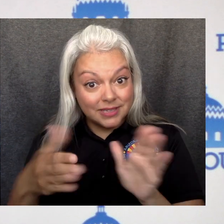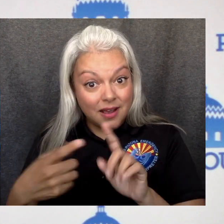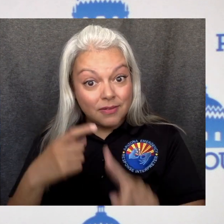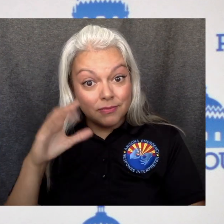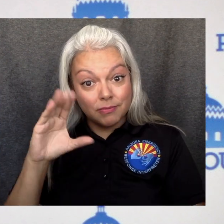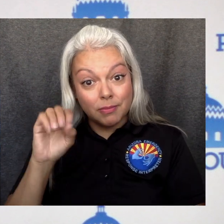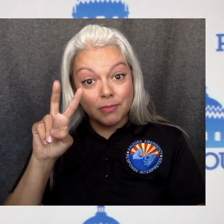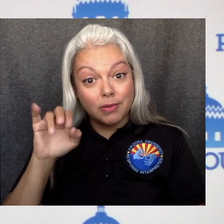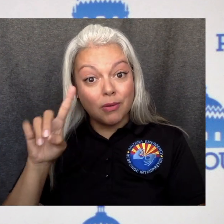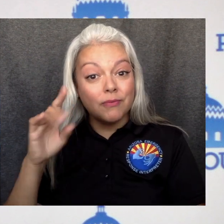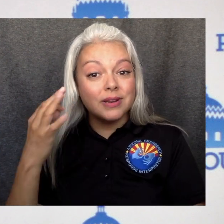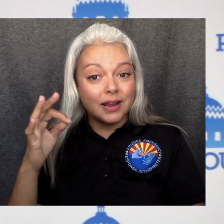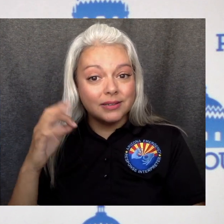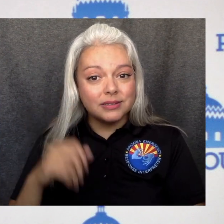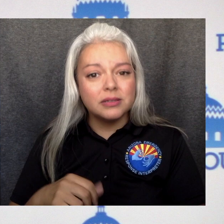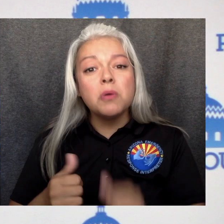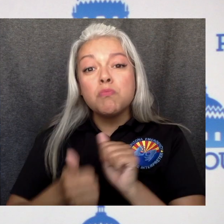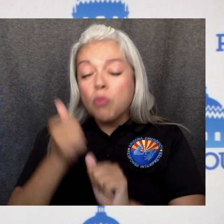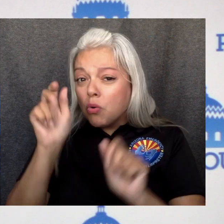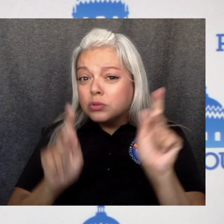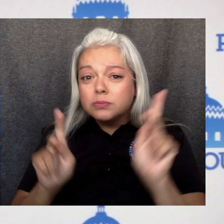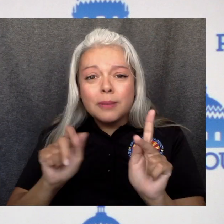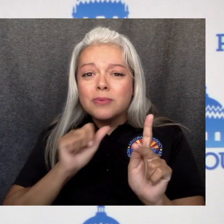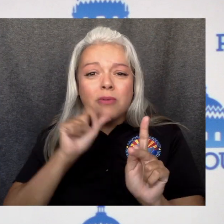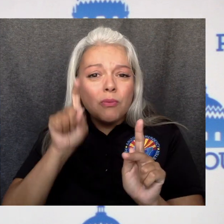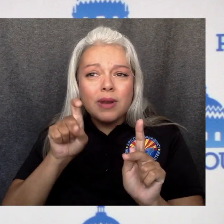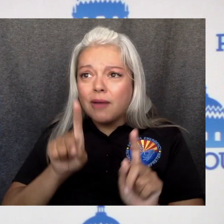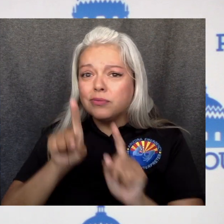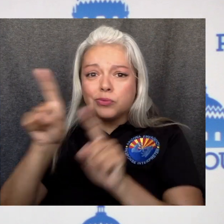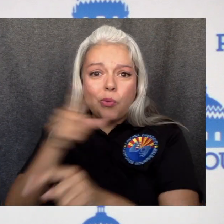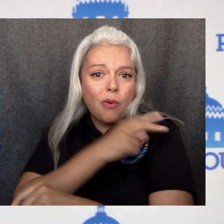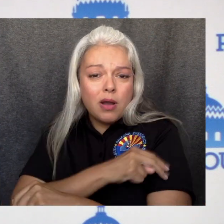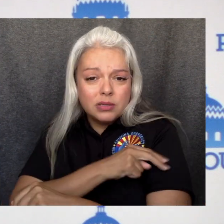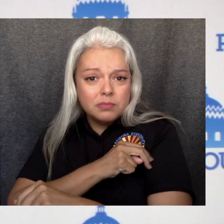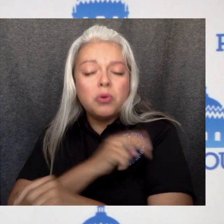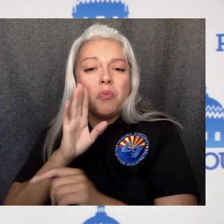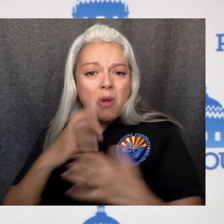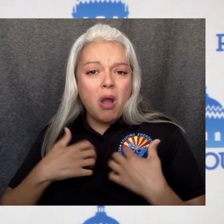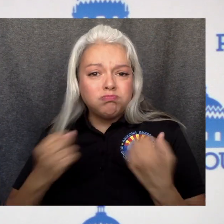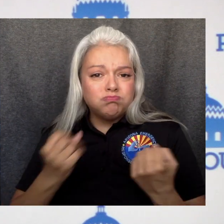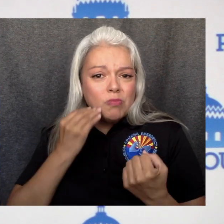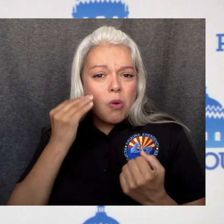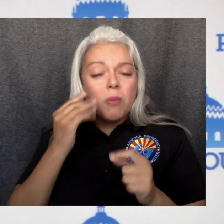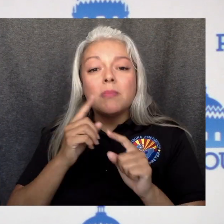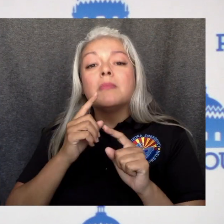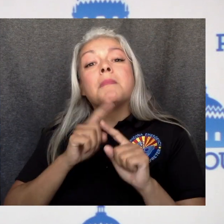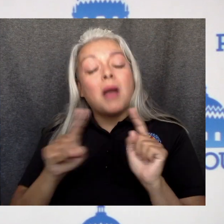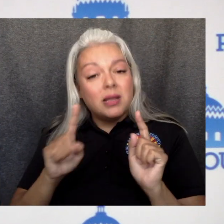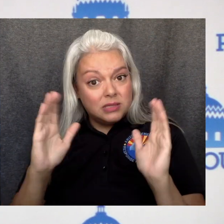The vast majority of people end up not hospitalized, a small percentage hospitalized and do fine,